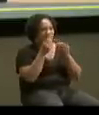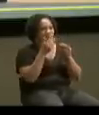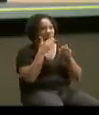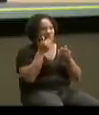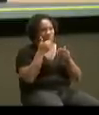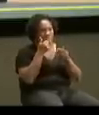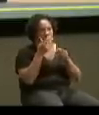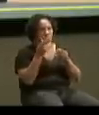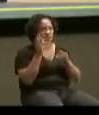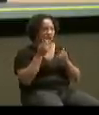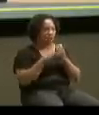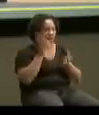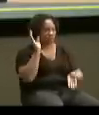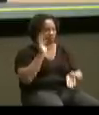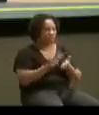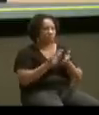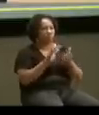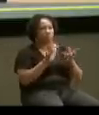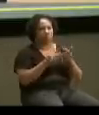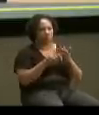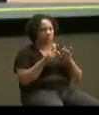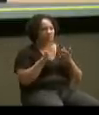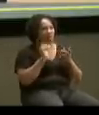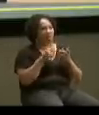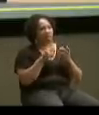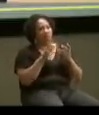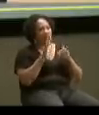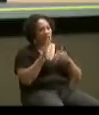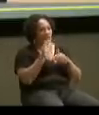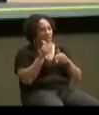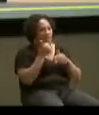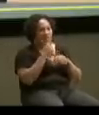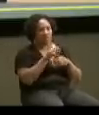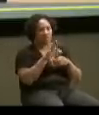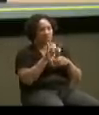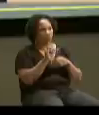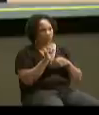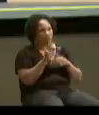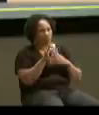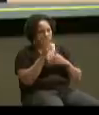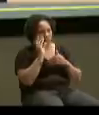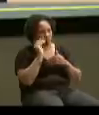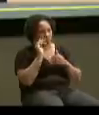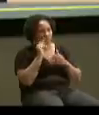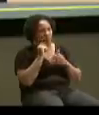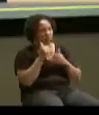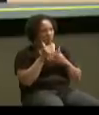POSSIBLE, COST REDUCTIONS, WE CAN MITIGATE SOME OF THOSE RISKS THAT YOU EXPERIENCE FROM THAT, WOULDN'T EVERYBODY WANT TO DO